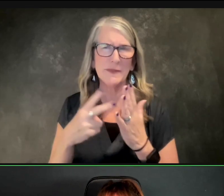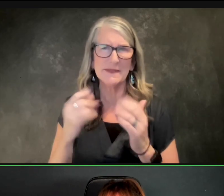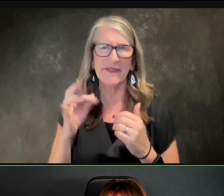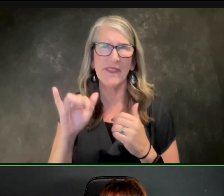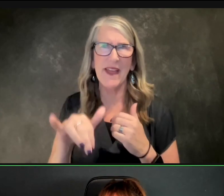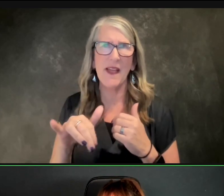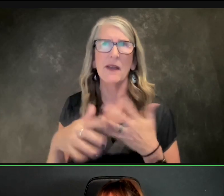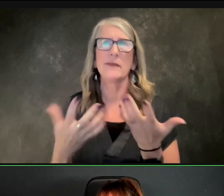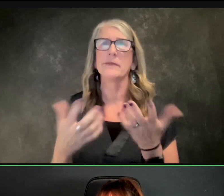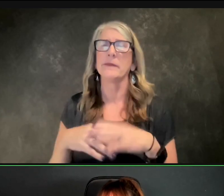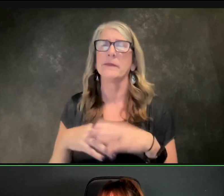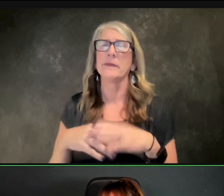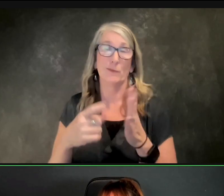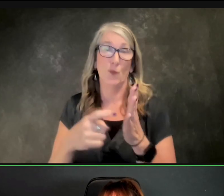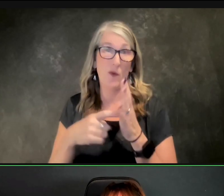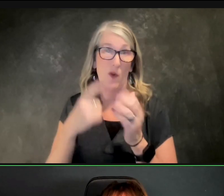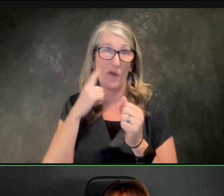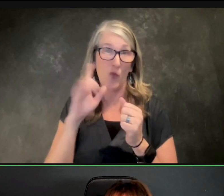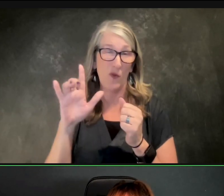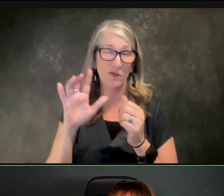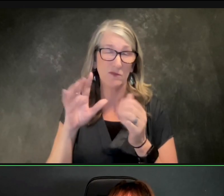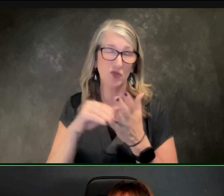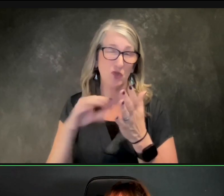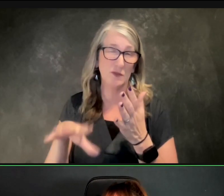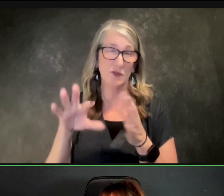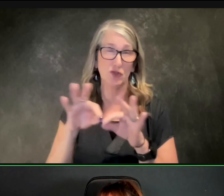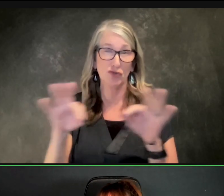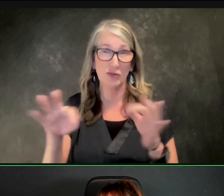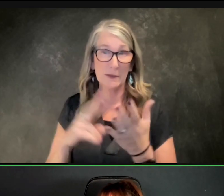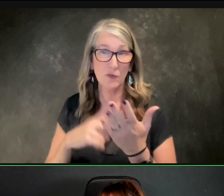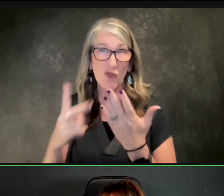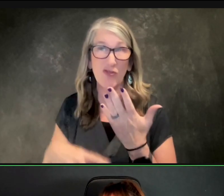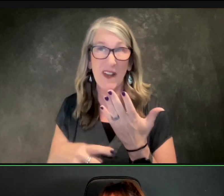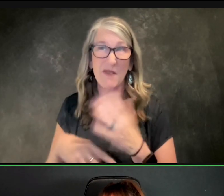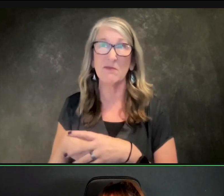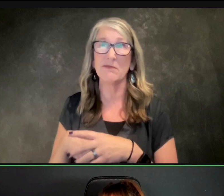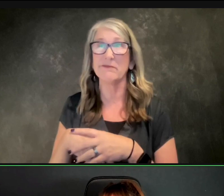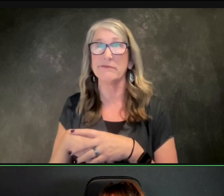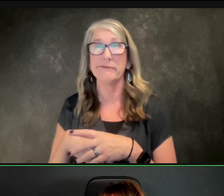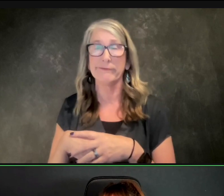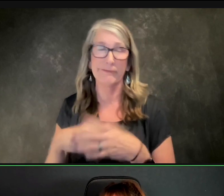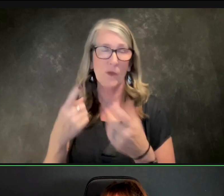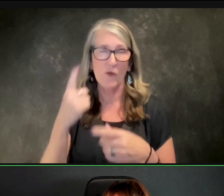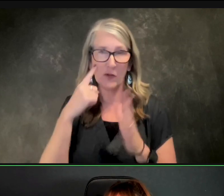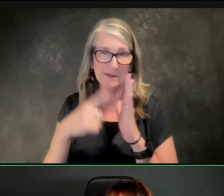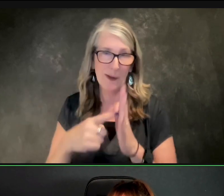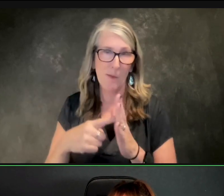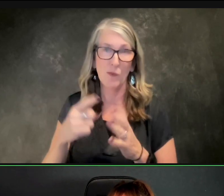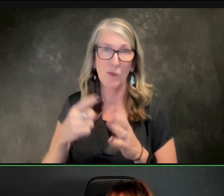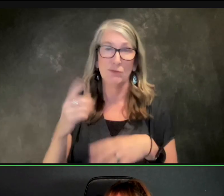All of those who questions are important. Next is why? Why are they doing this internship?